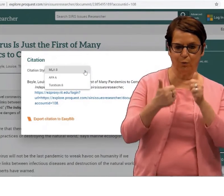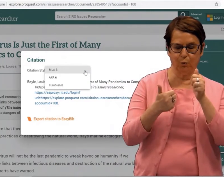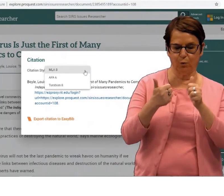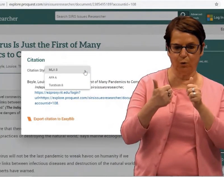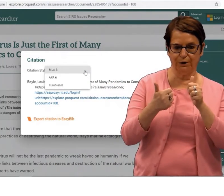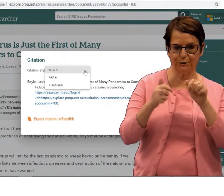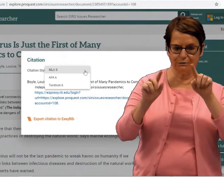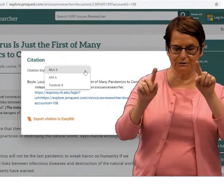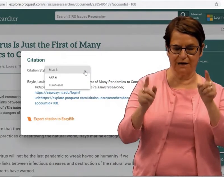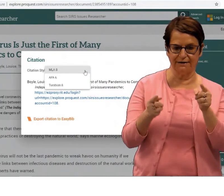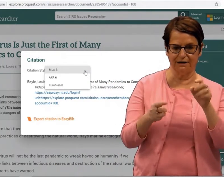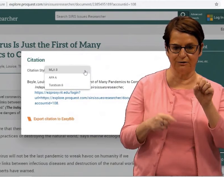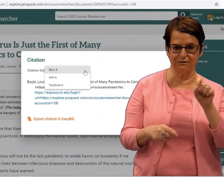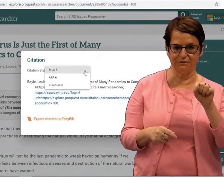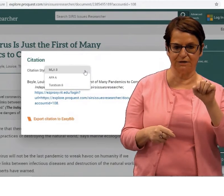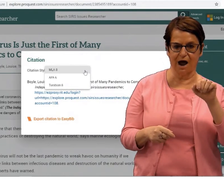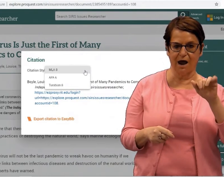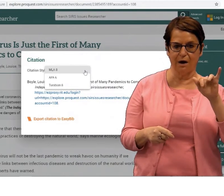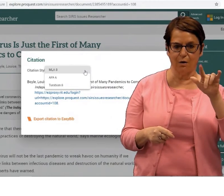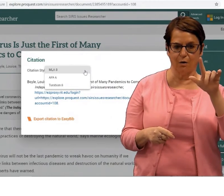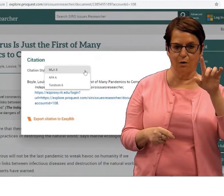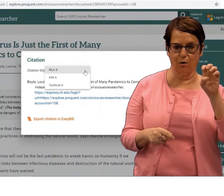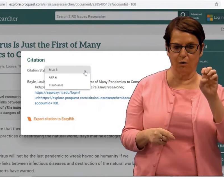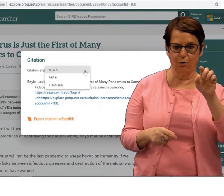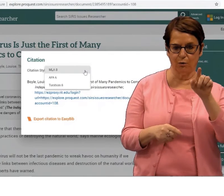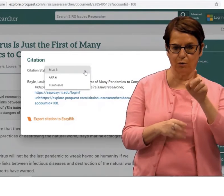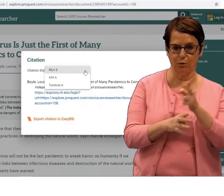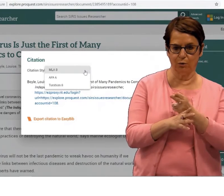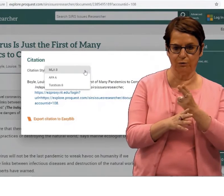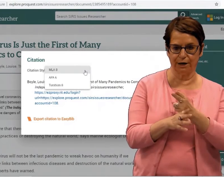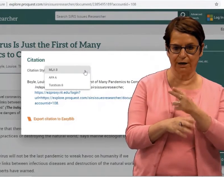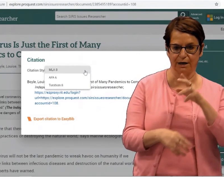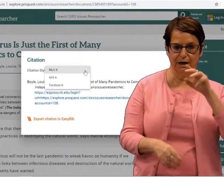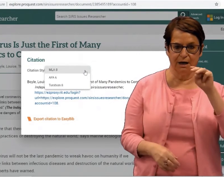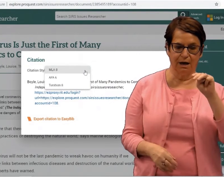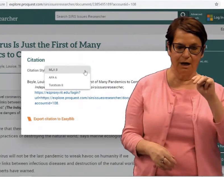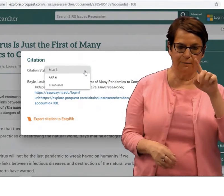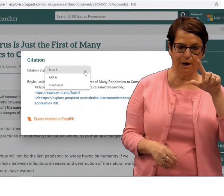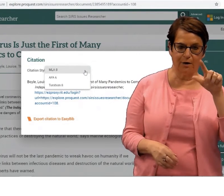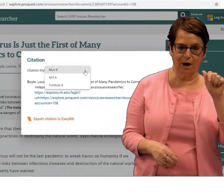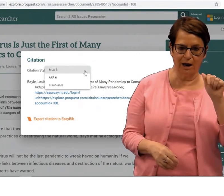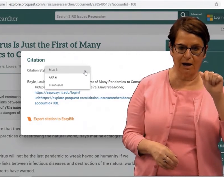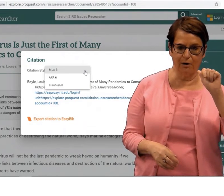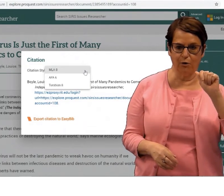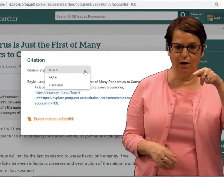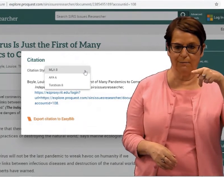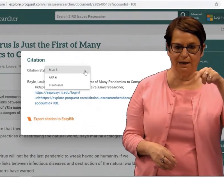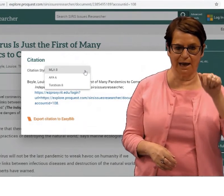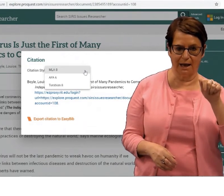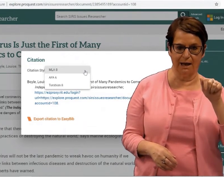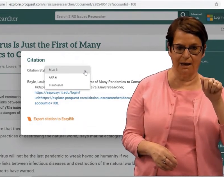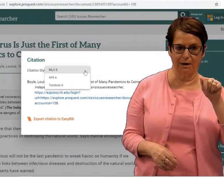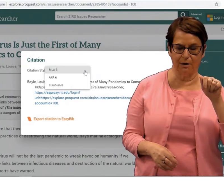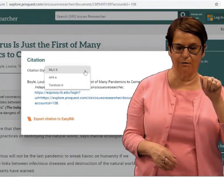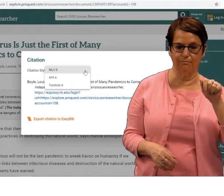You have a choice of which citation style you're using, such as MLA or APA.